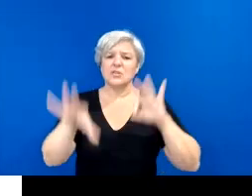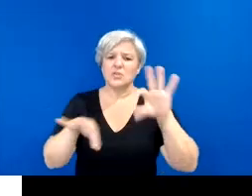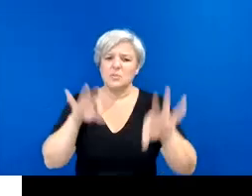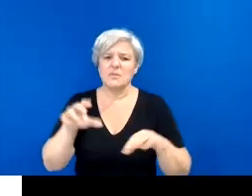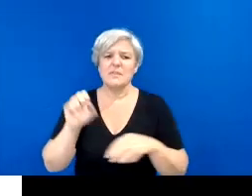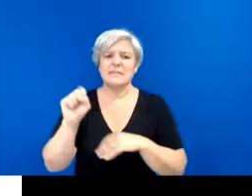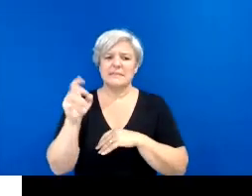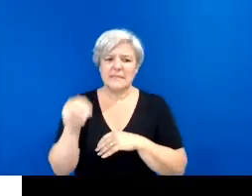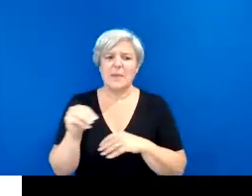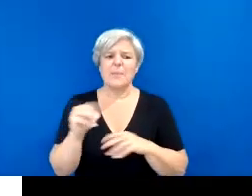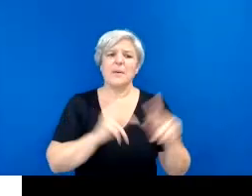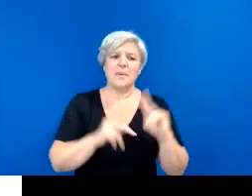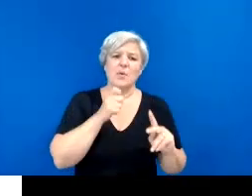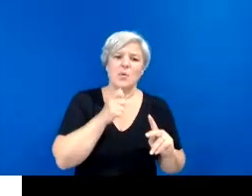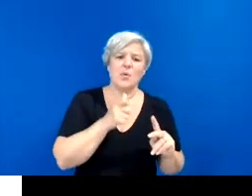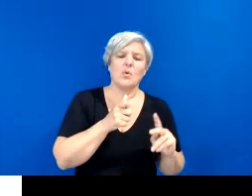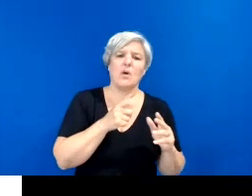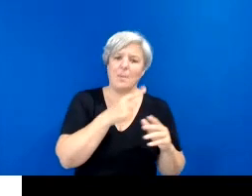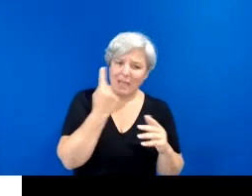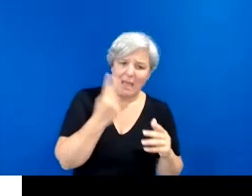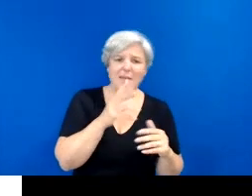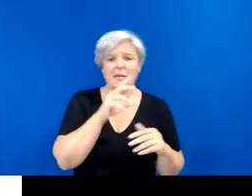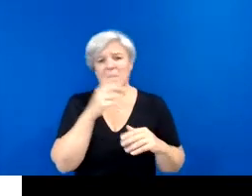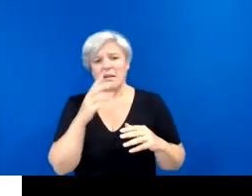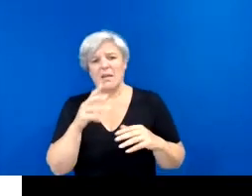of color, by women, by people in the LGBTQ plus community.